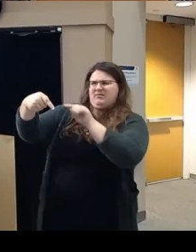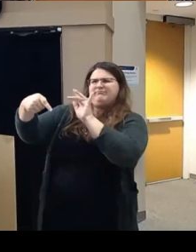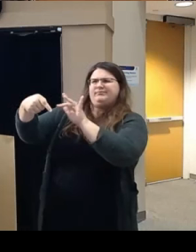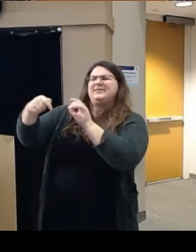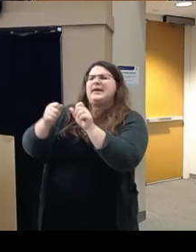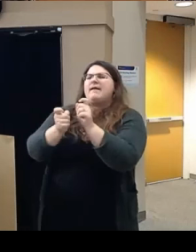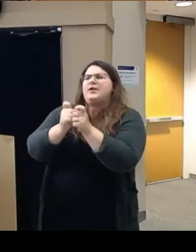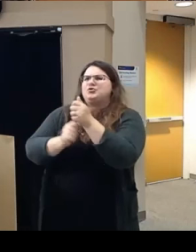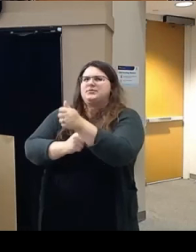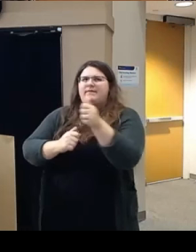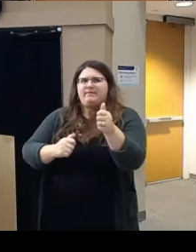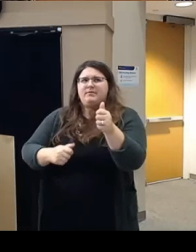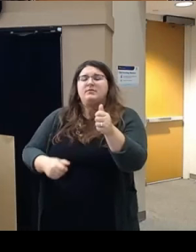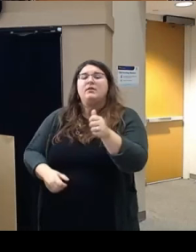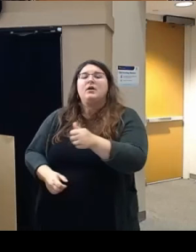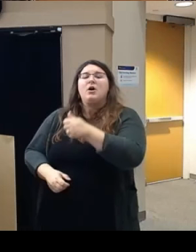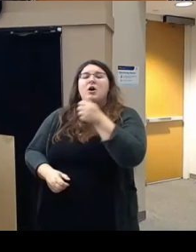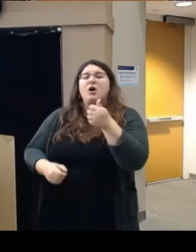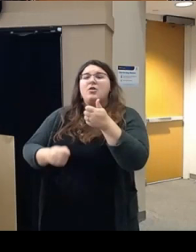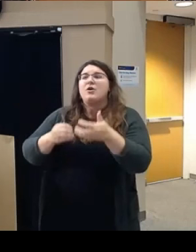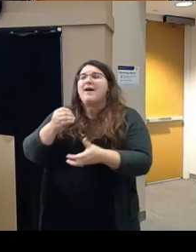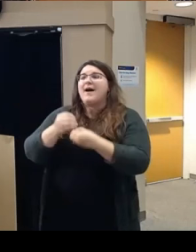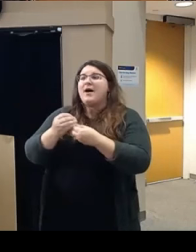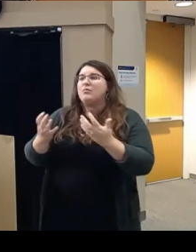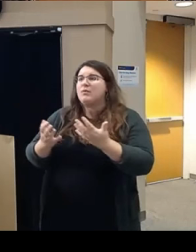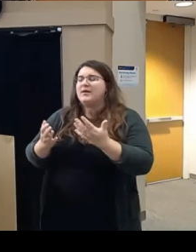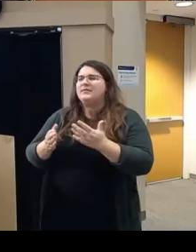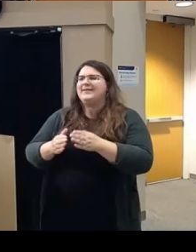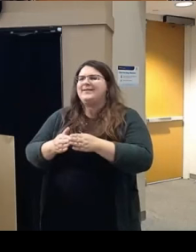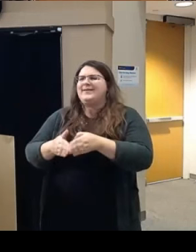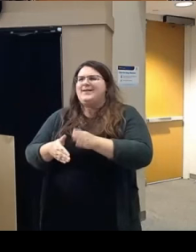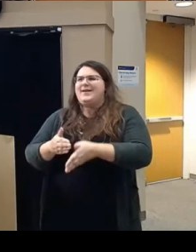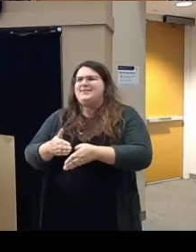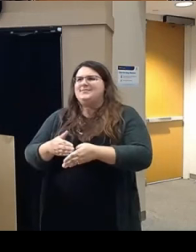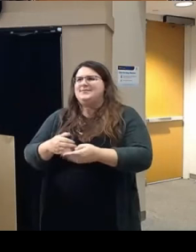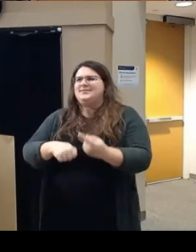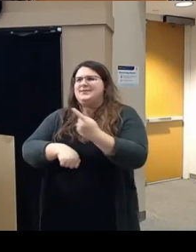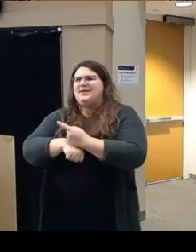needs um to be added here are the end dates so the easiest way to do this is to put the